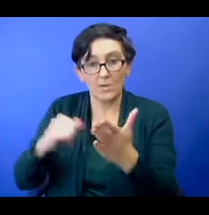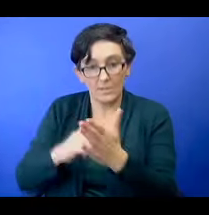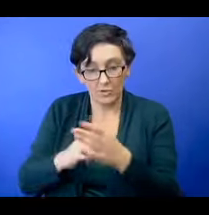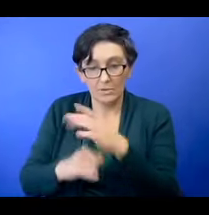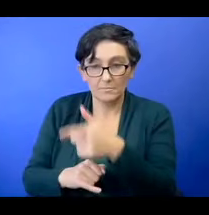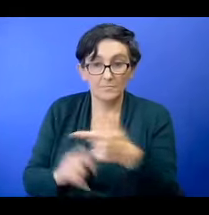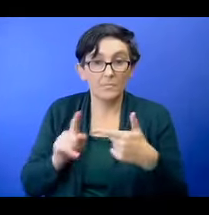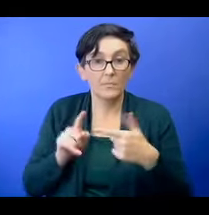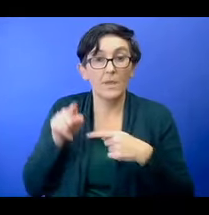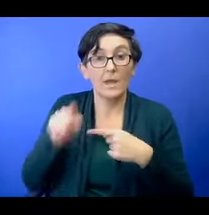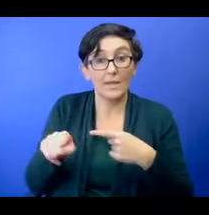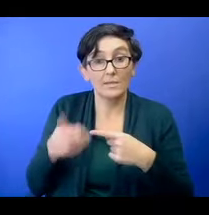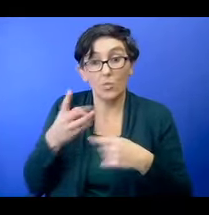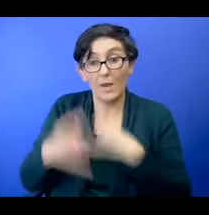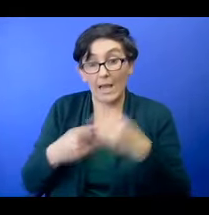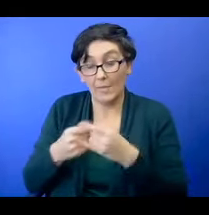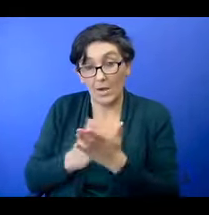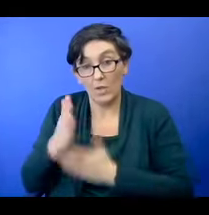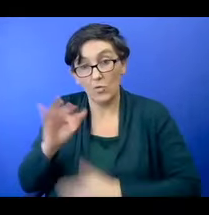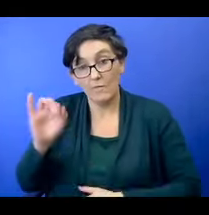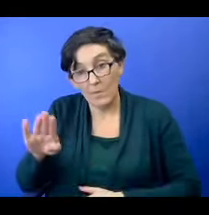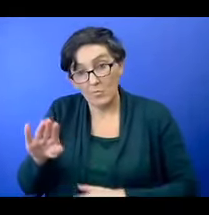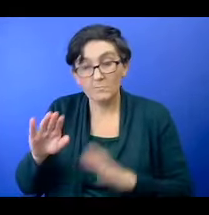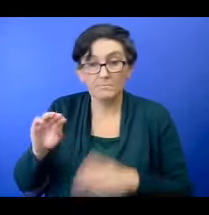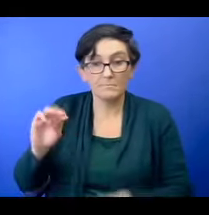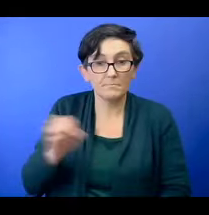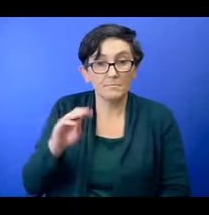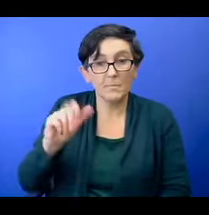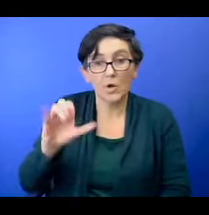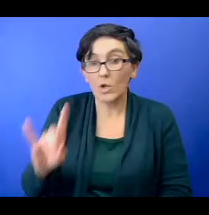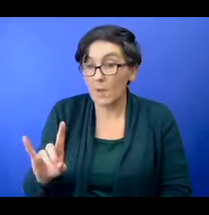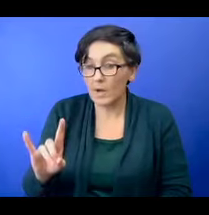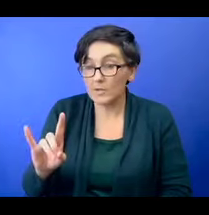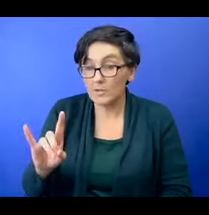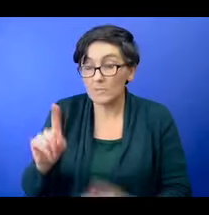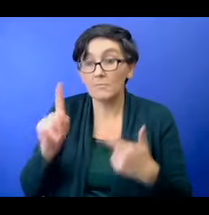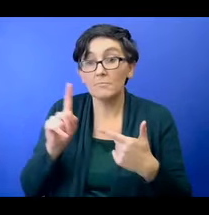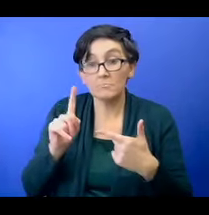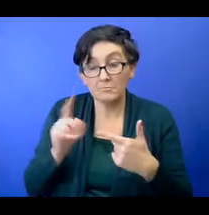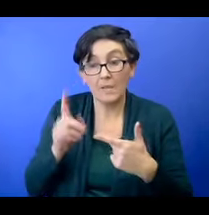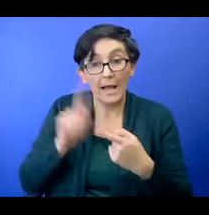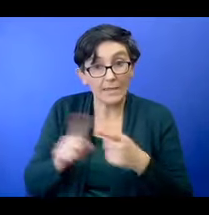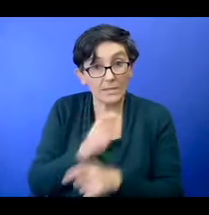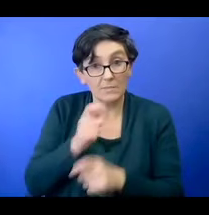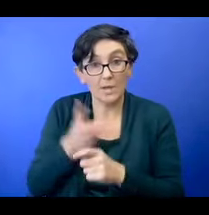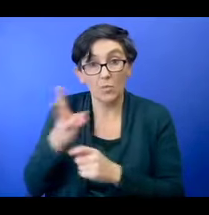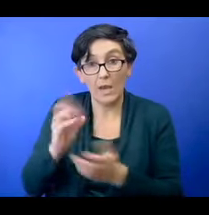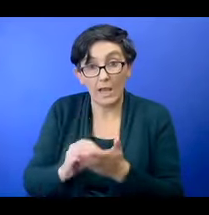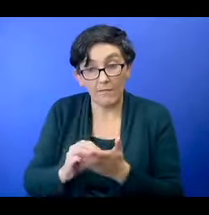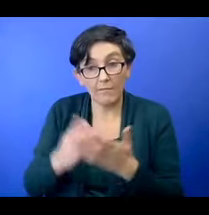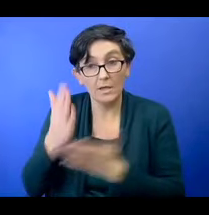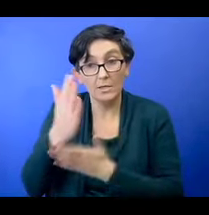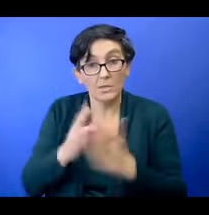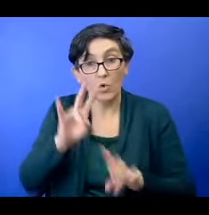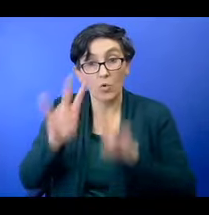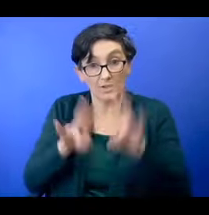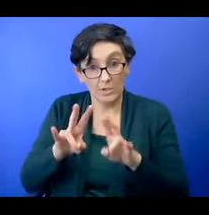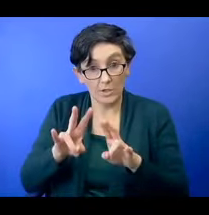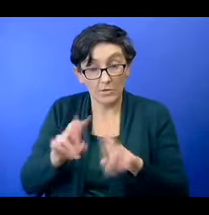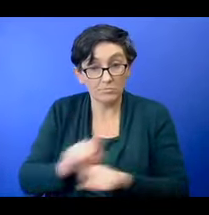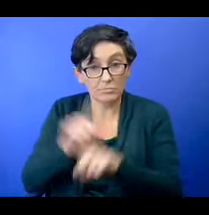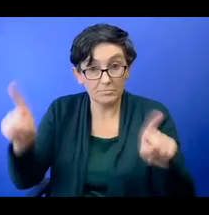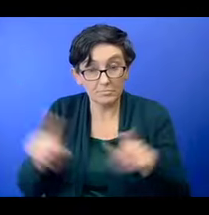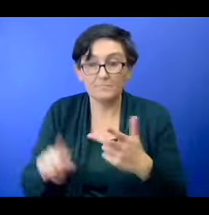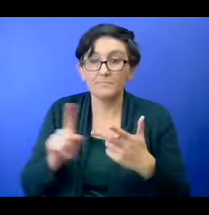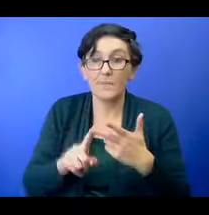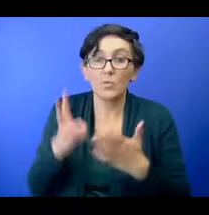That will happen over the month of February, early March. We will also undertake some questionnaires,